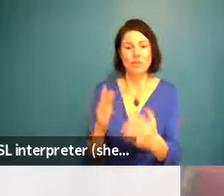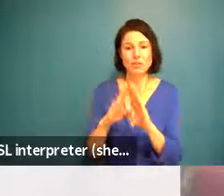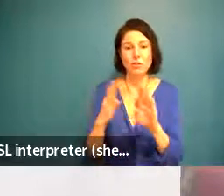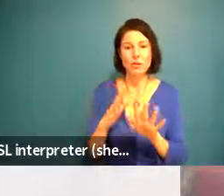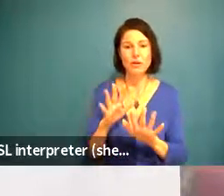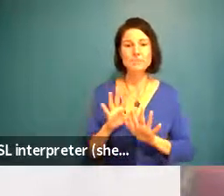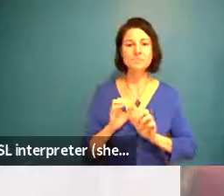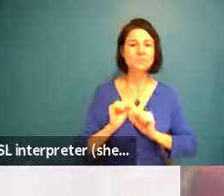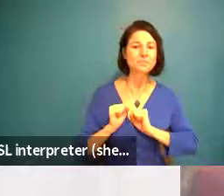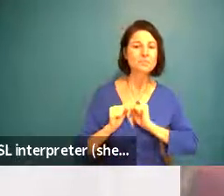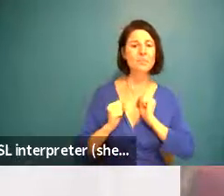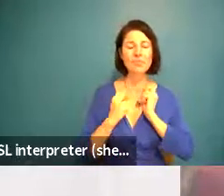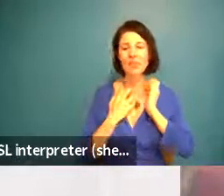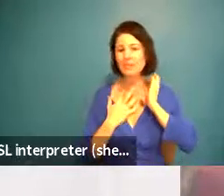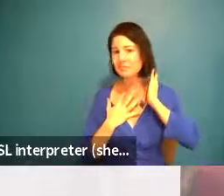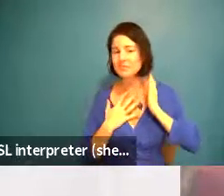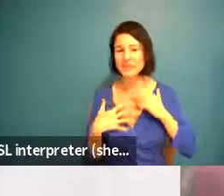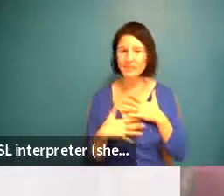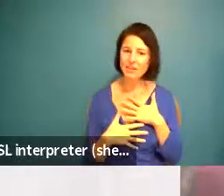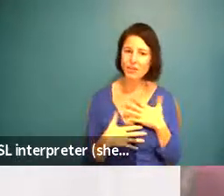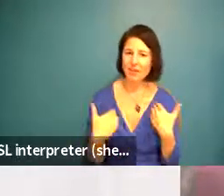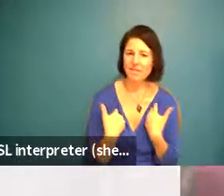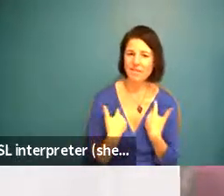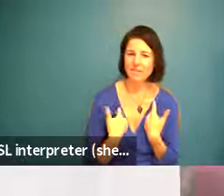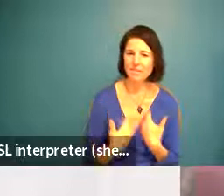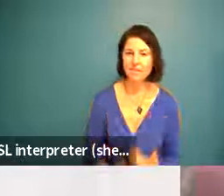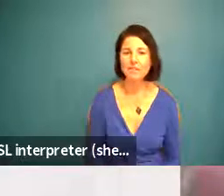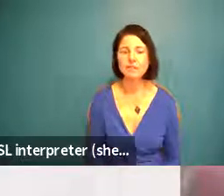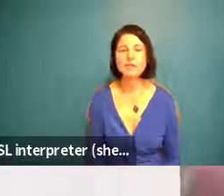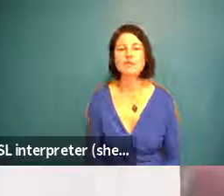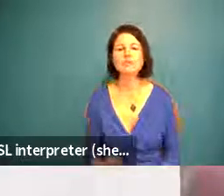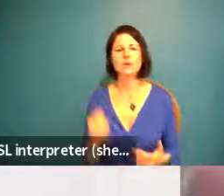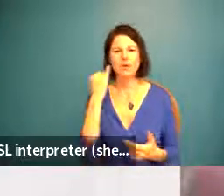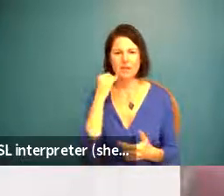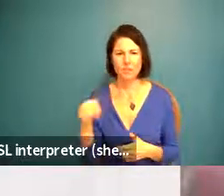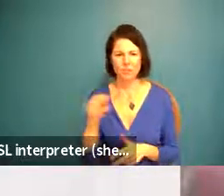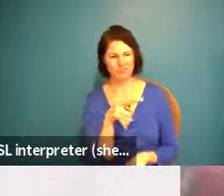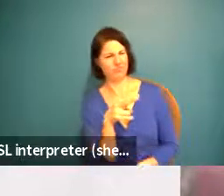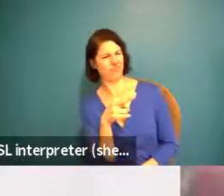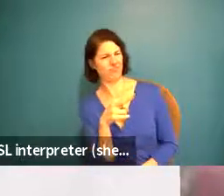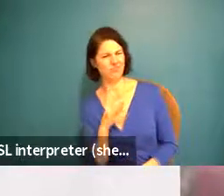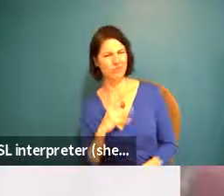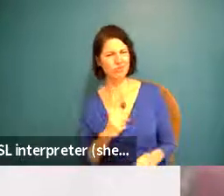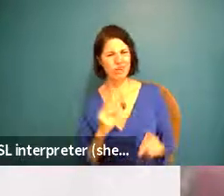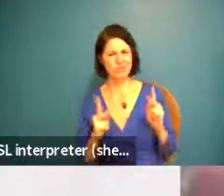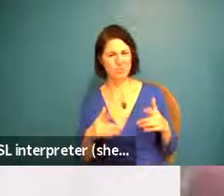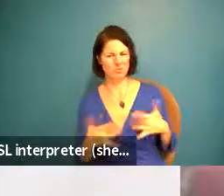this is just trying to enlighten you as to you know why we might behave a little bit differently sometimes from other people. It